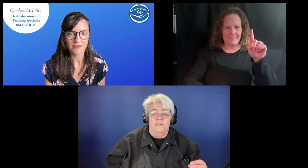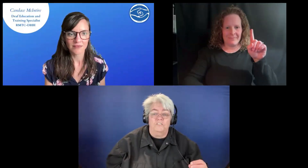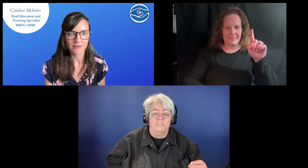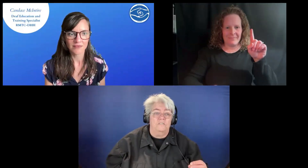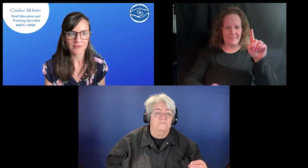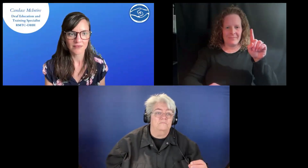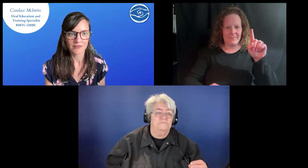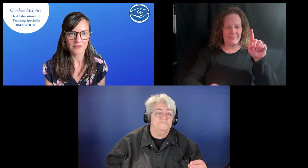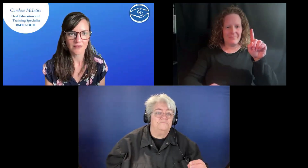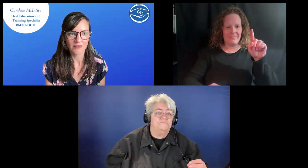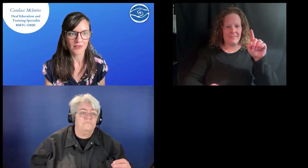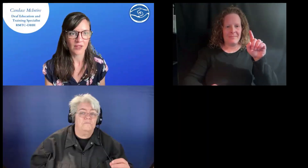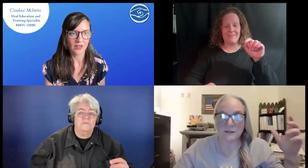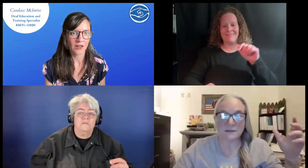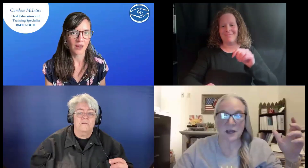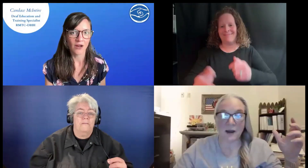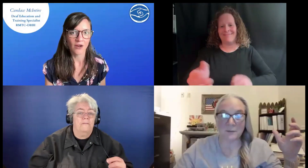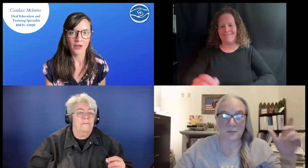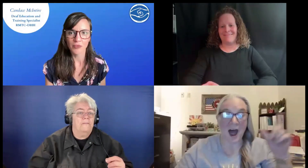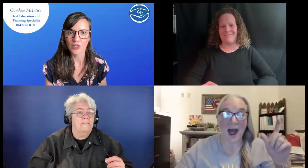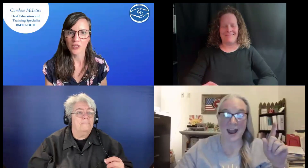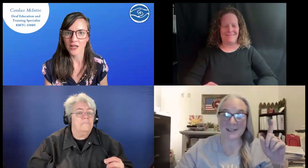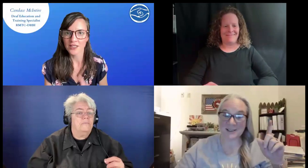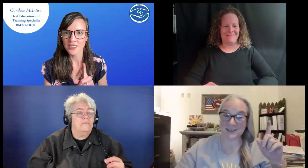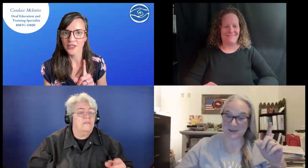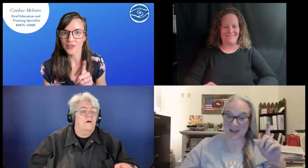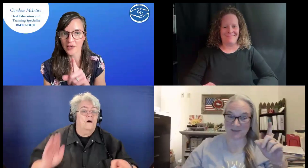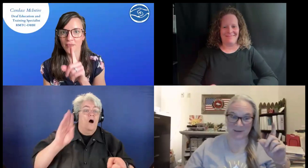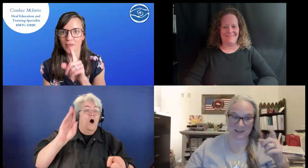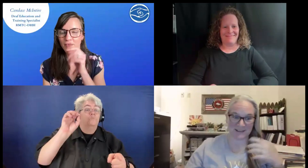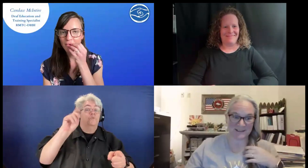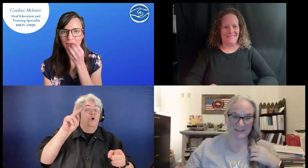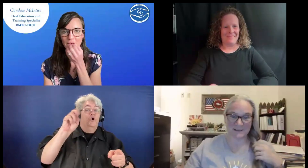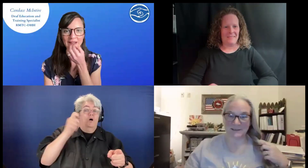information. Hold on. I actually do have one.